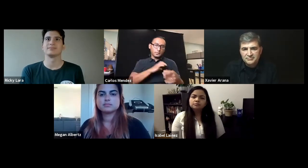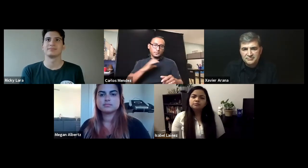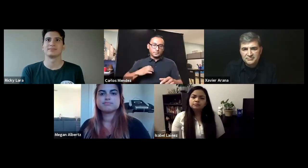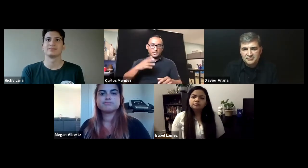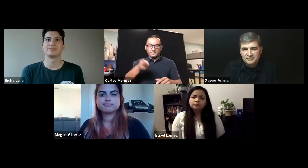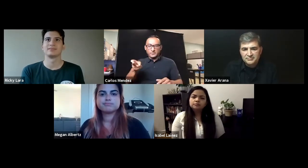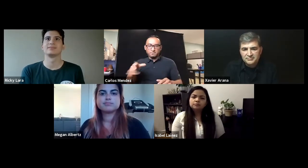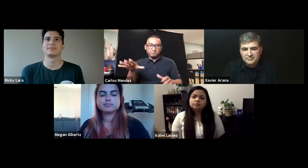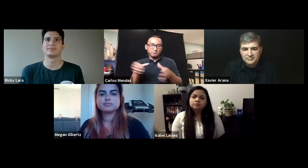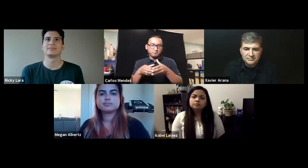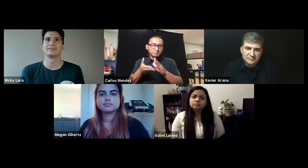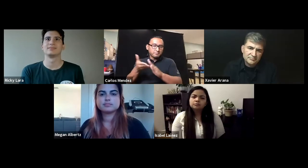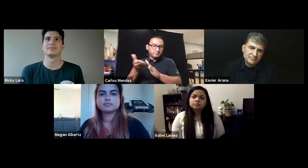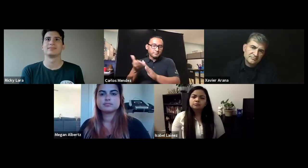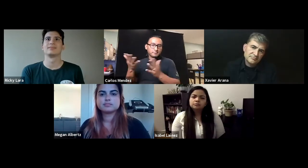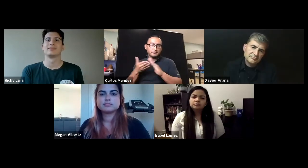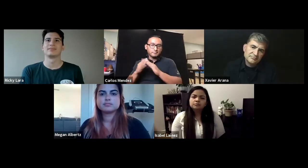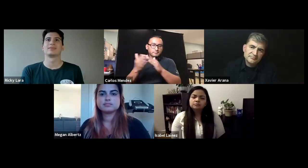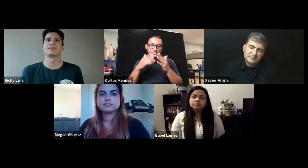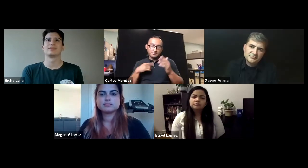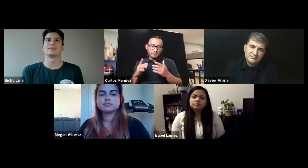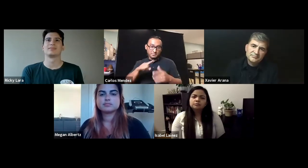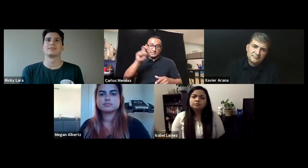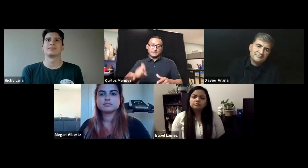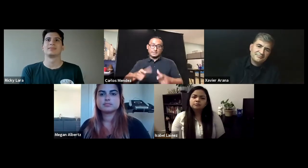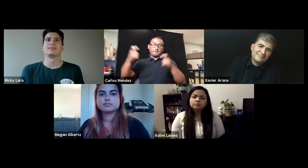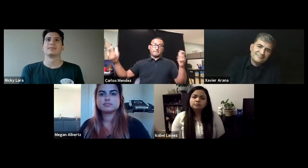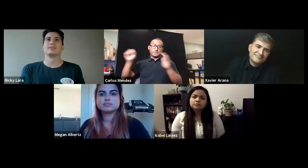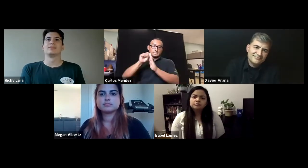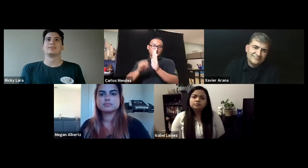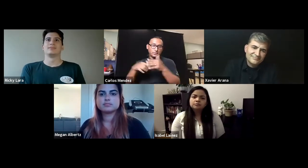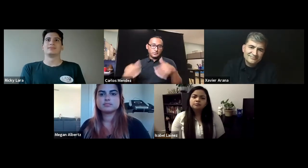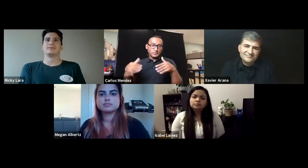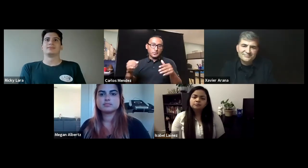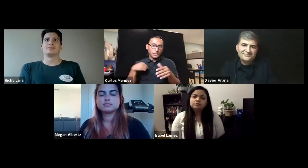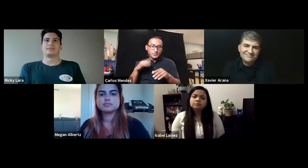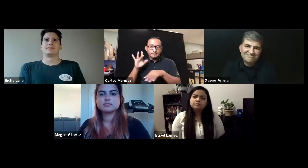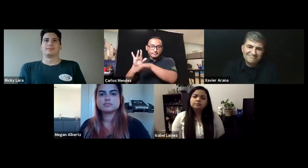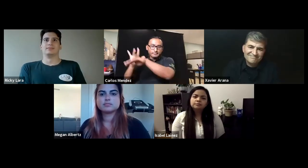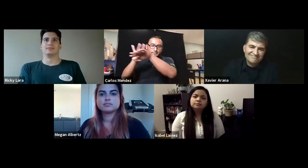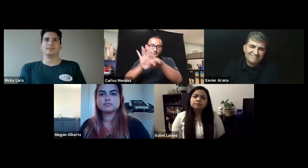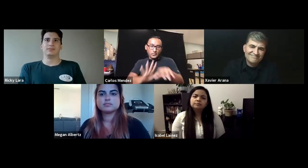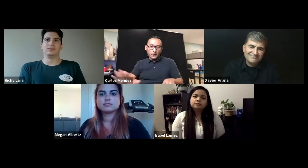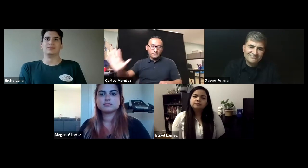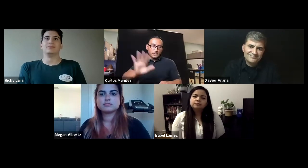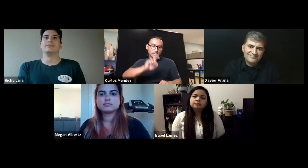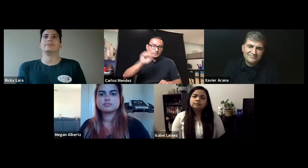There's a Texas Deaf Club, and, you know, we have ongoing meetings, and it's a big state, I know,